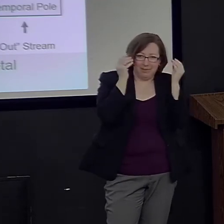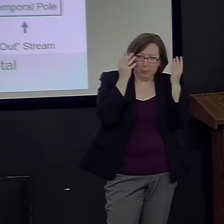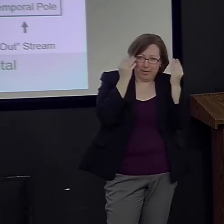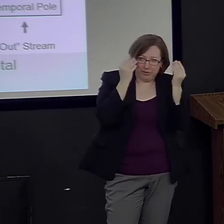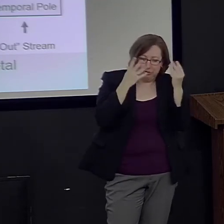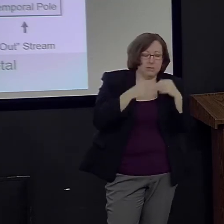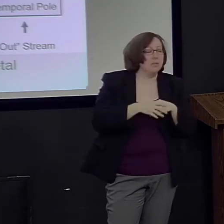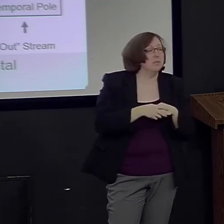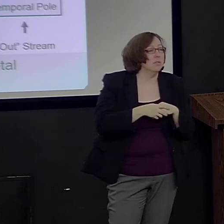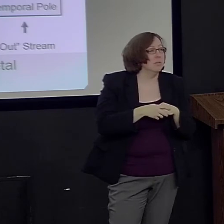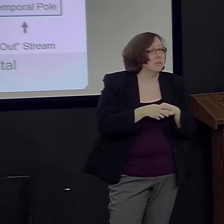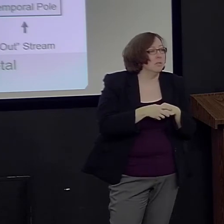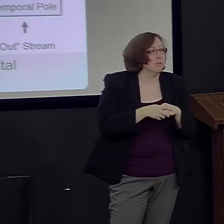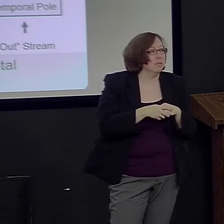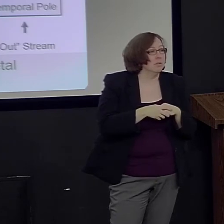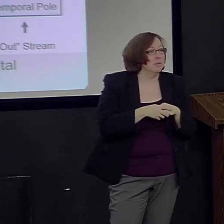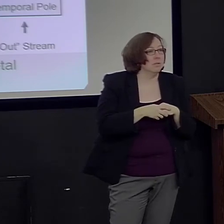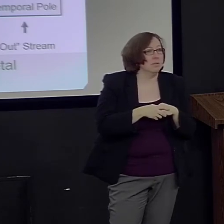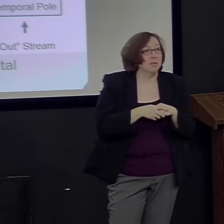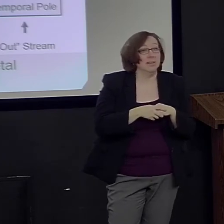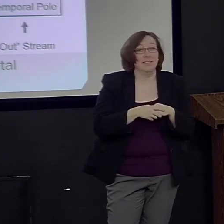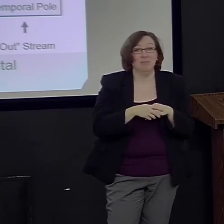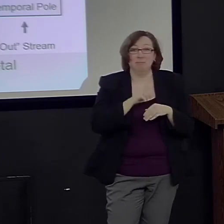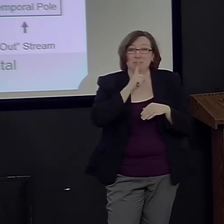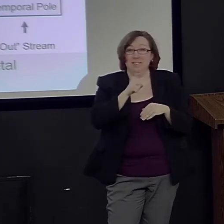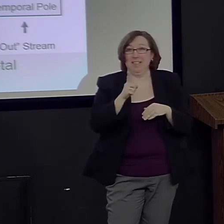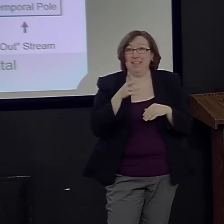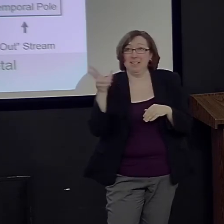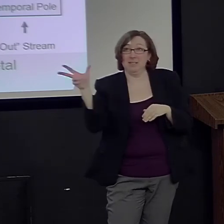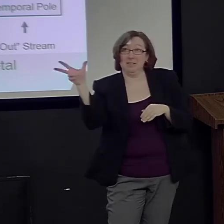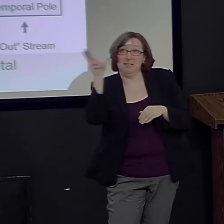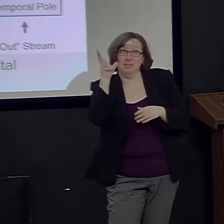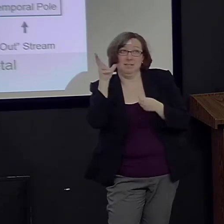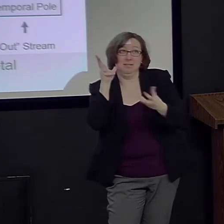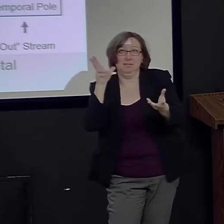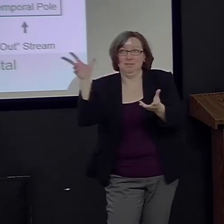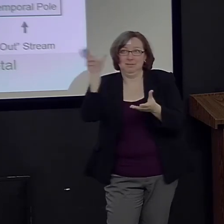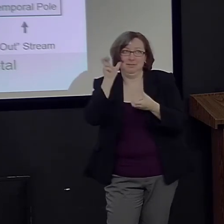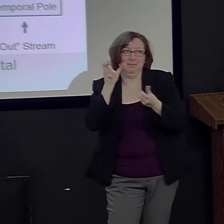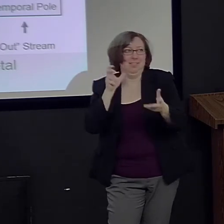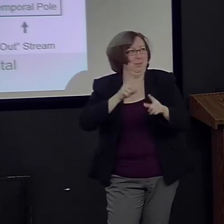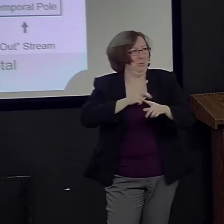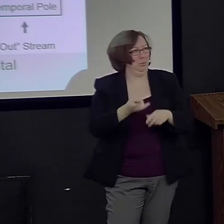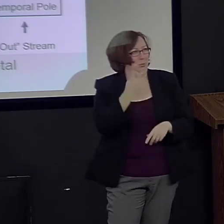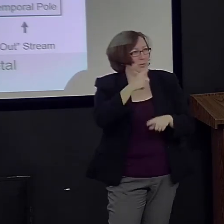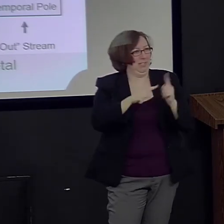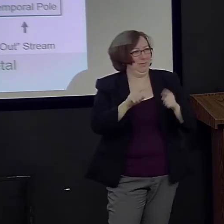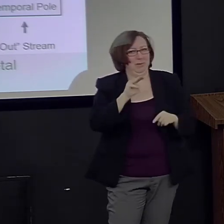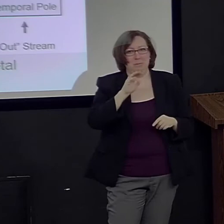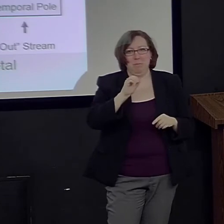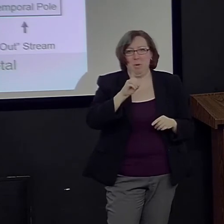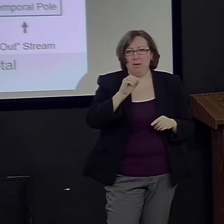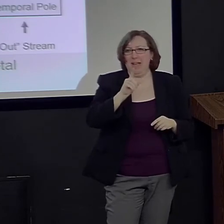the language and putting it out in a different modality, they're having a lot of frontal activity,